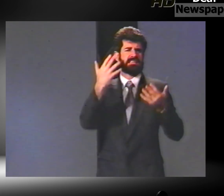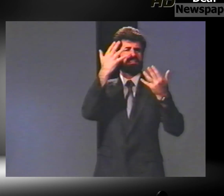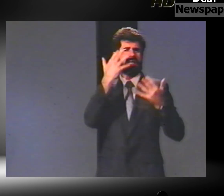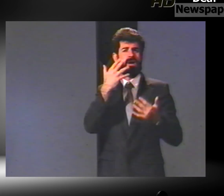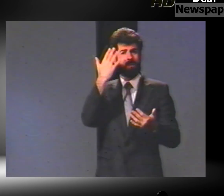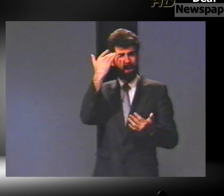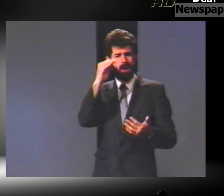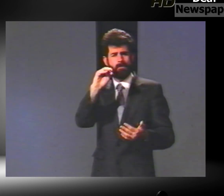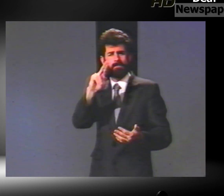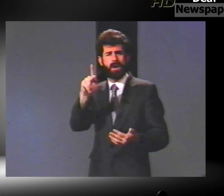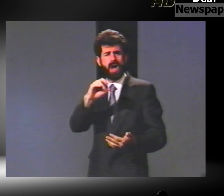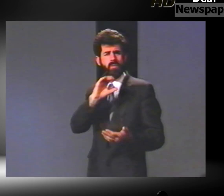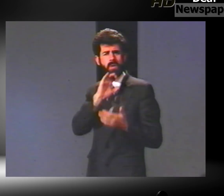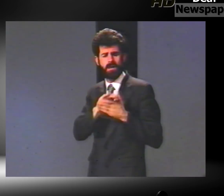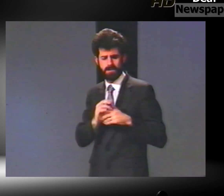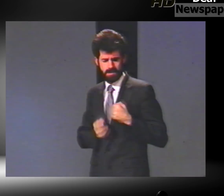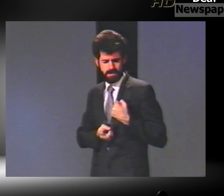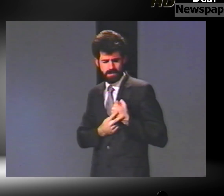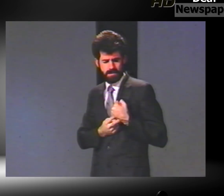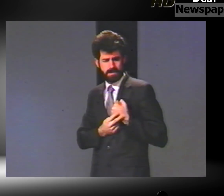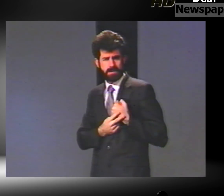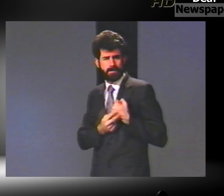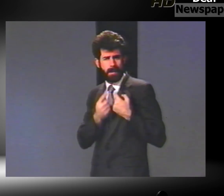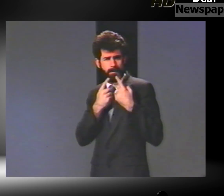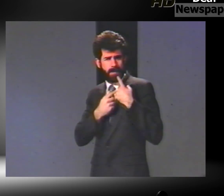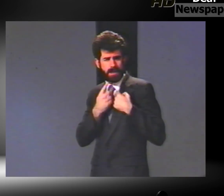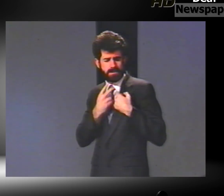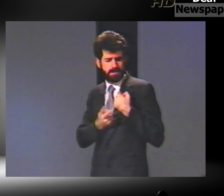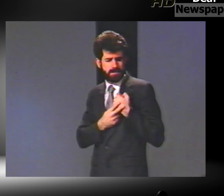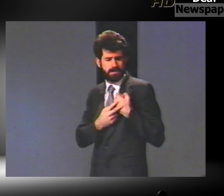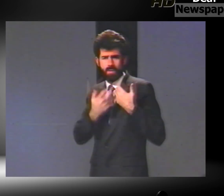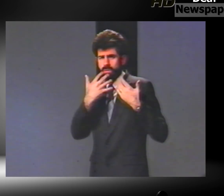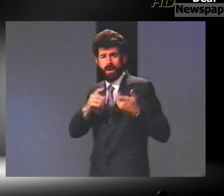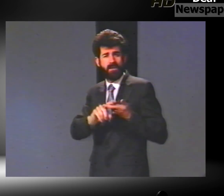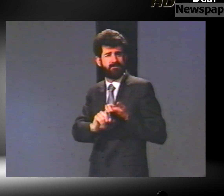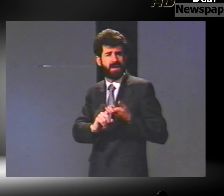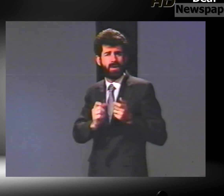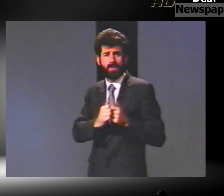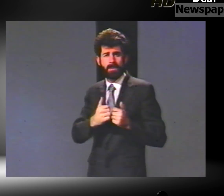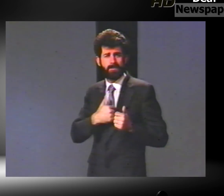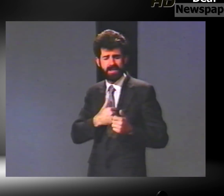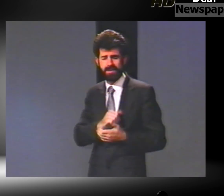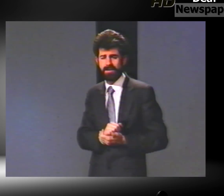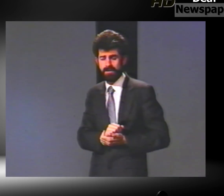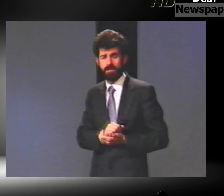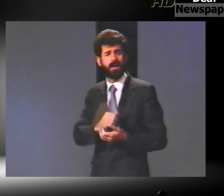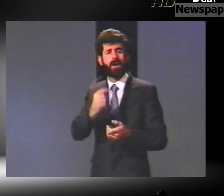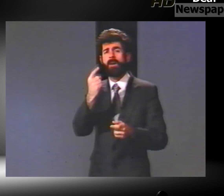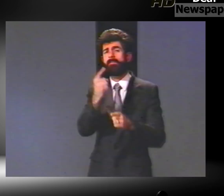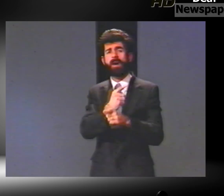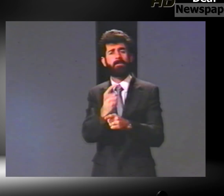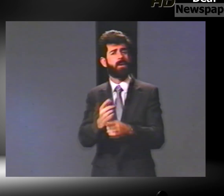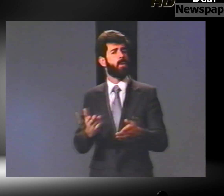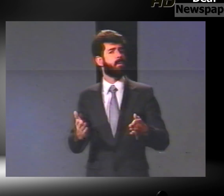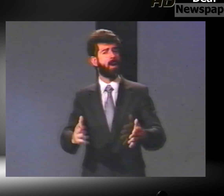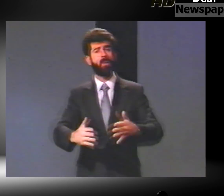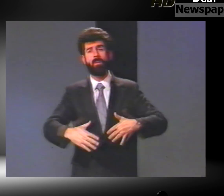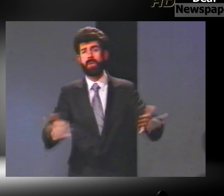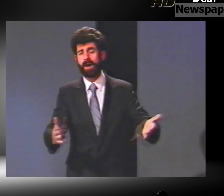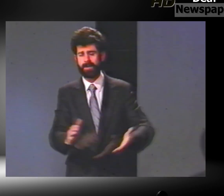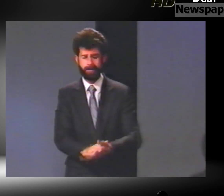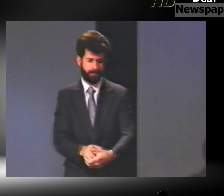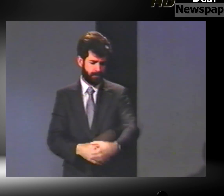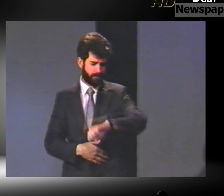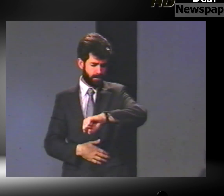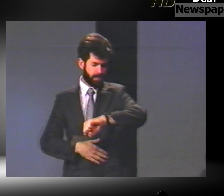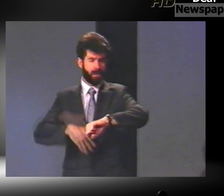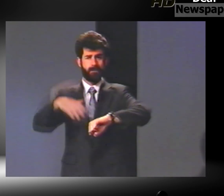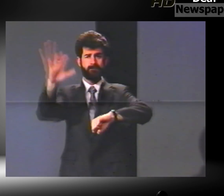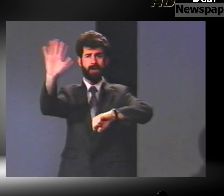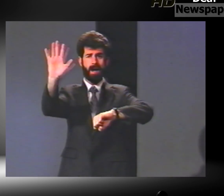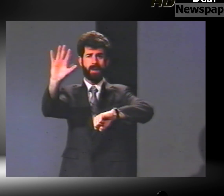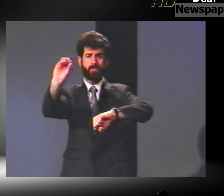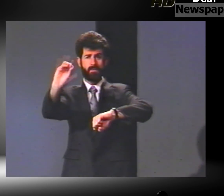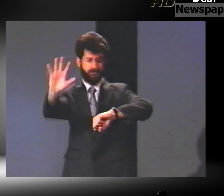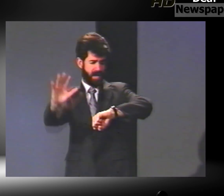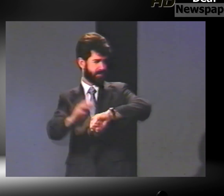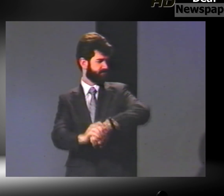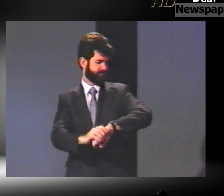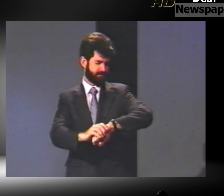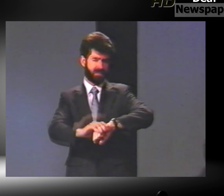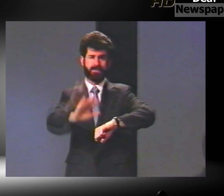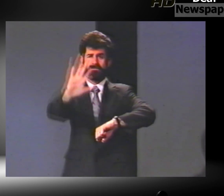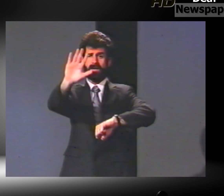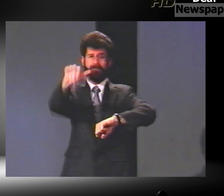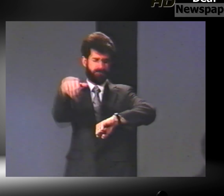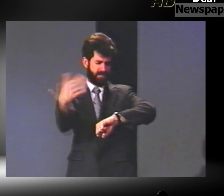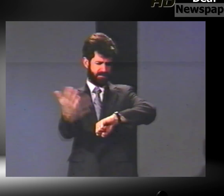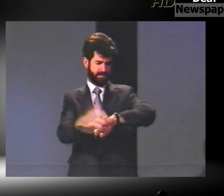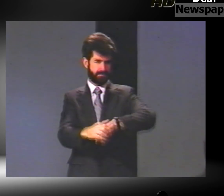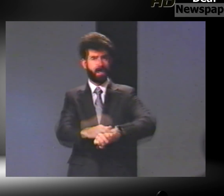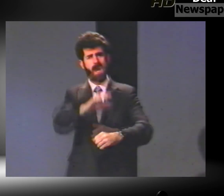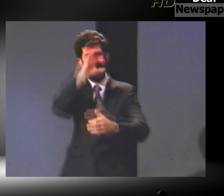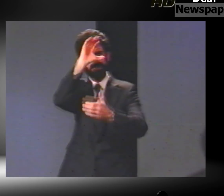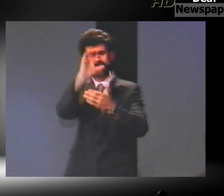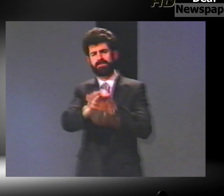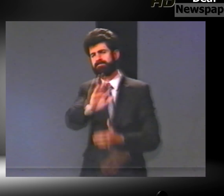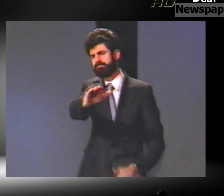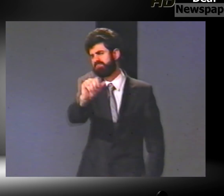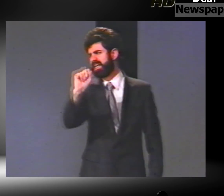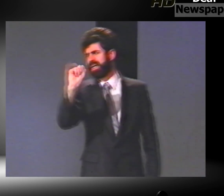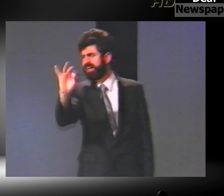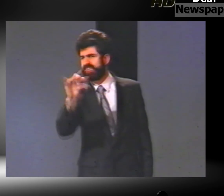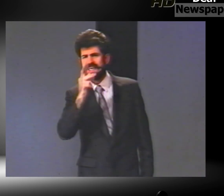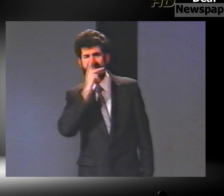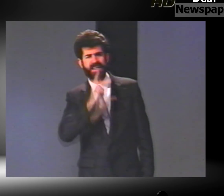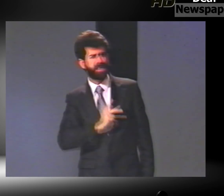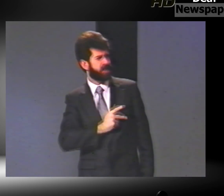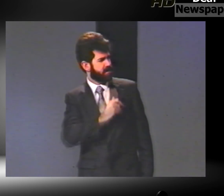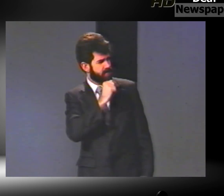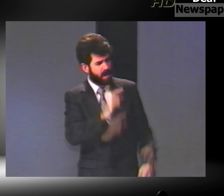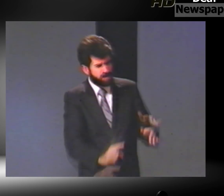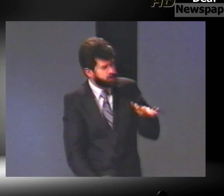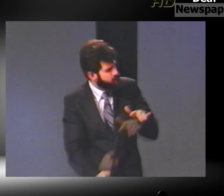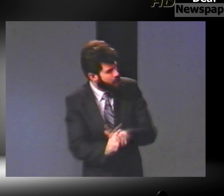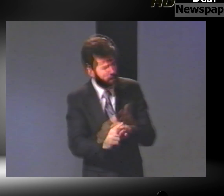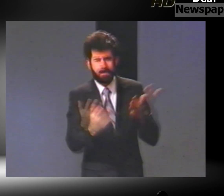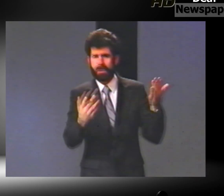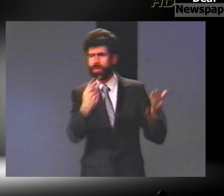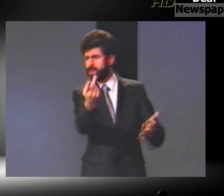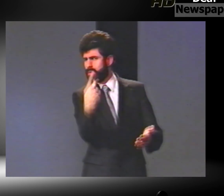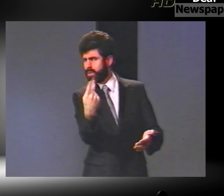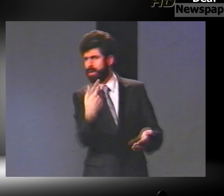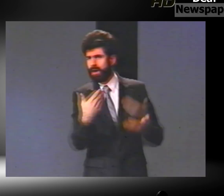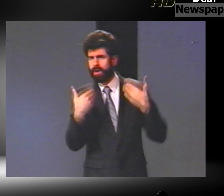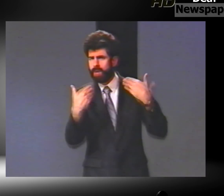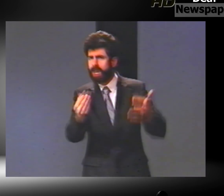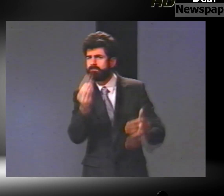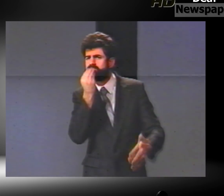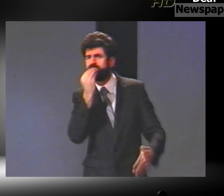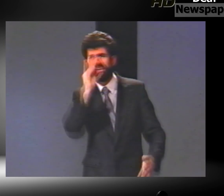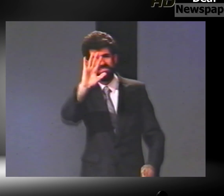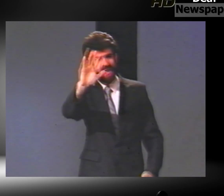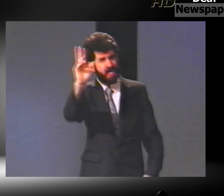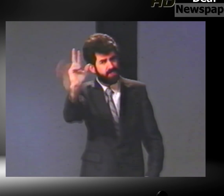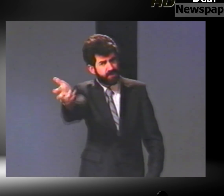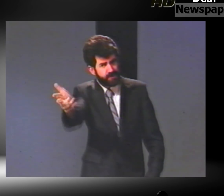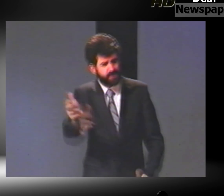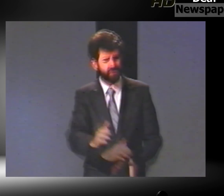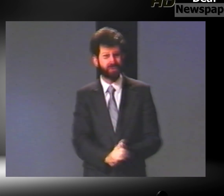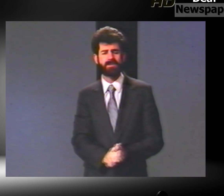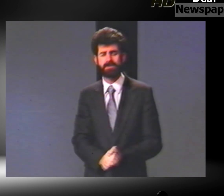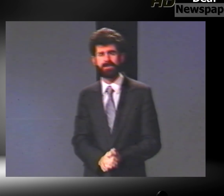The wife was sad that I didn't show up on time for dinner the other night and the spouses went ahead and eat everything.